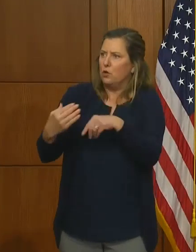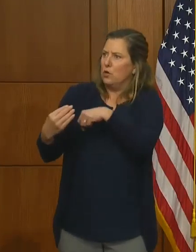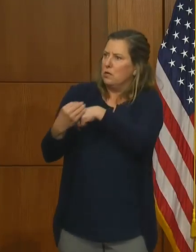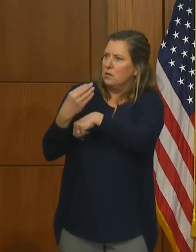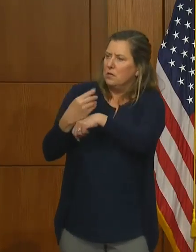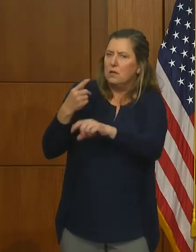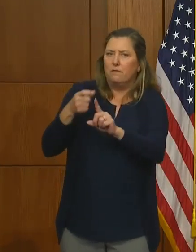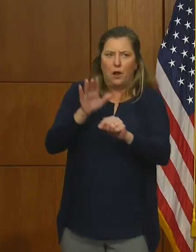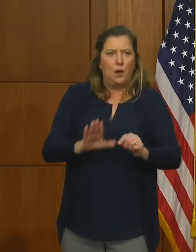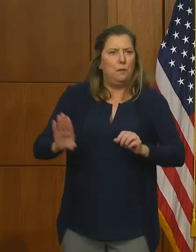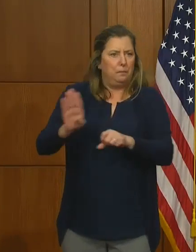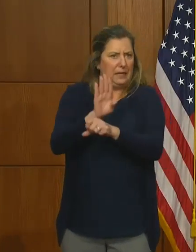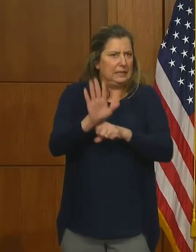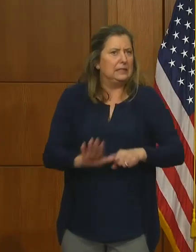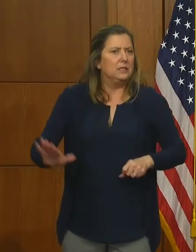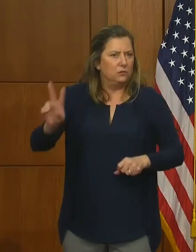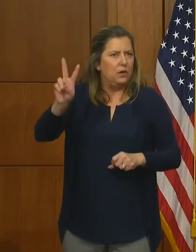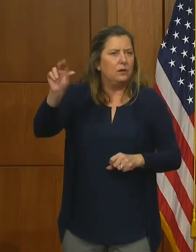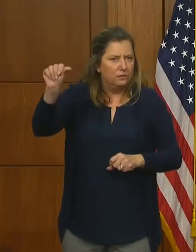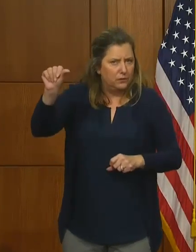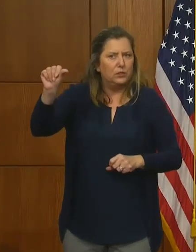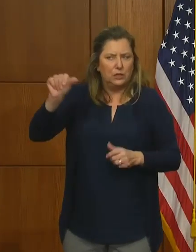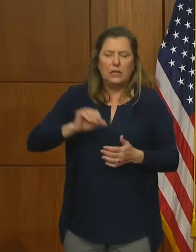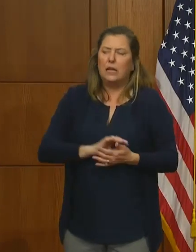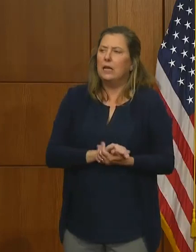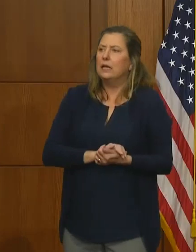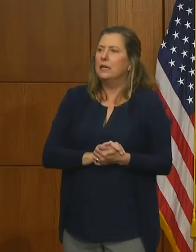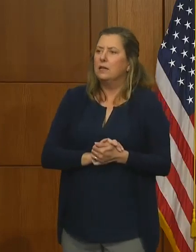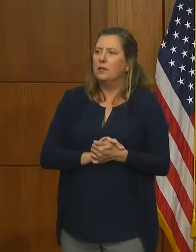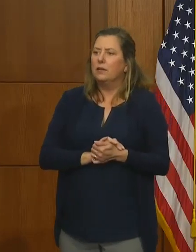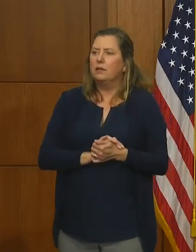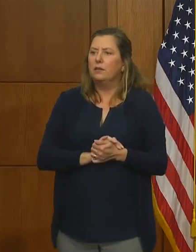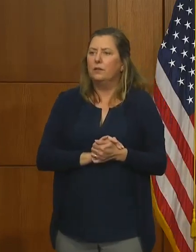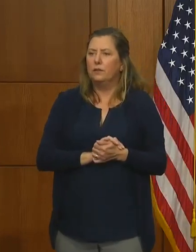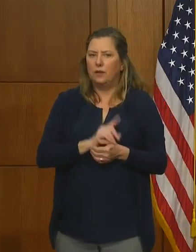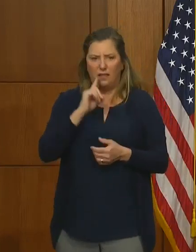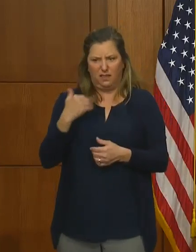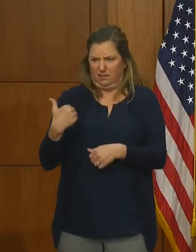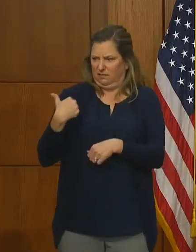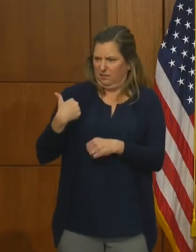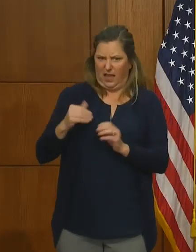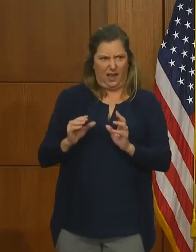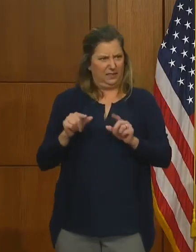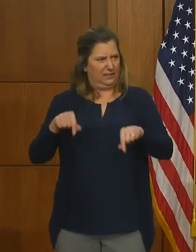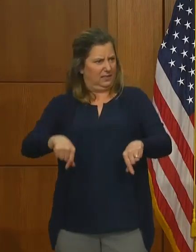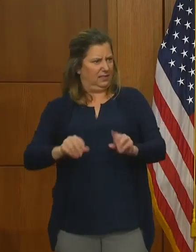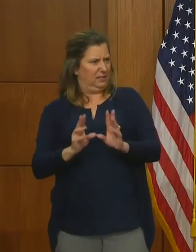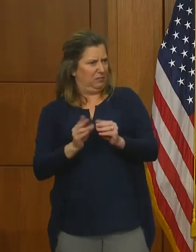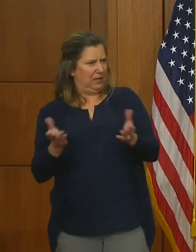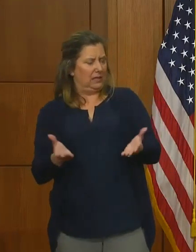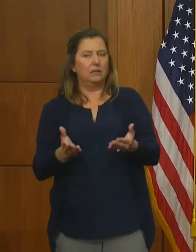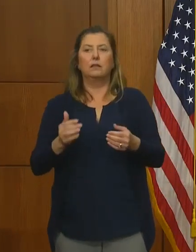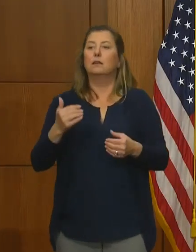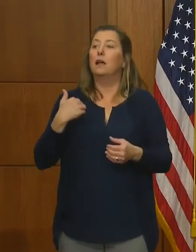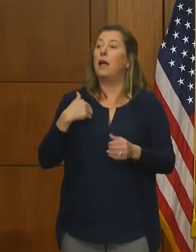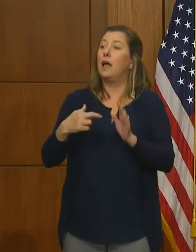WE'VE GOTTEN A LOT OF REALLY GOOD INPUT- FROM OUR BUSINESSES ACROSS VIRGINIA- AND THAT'S WHY